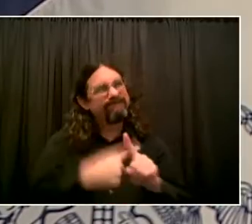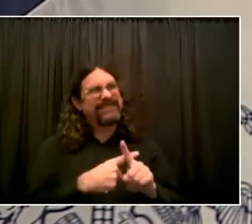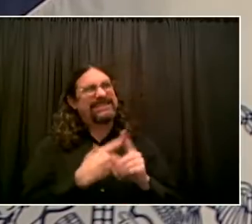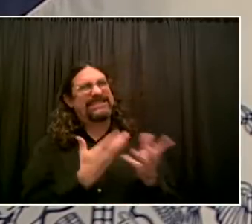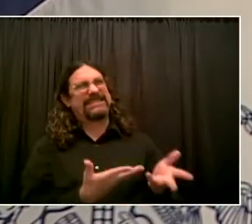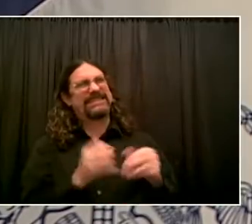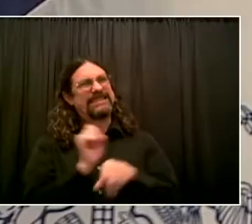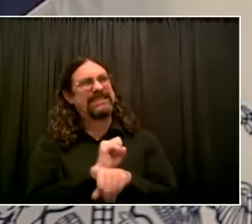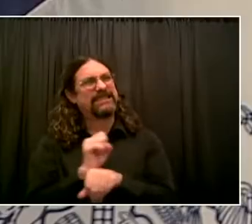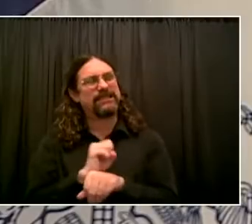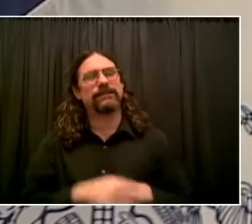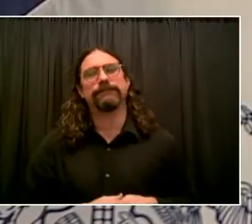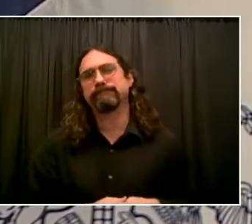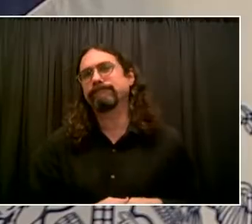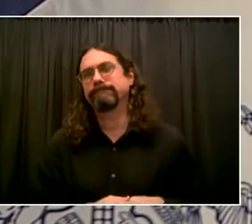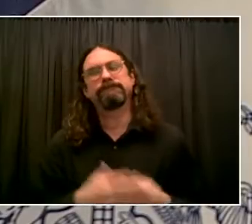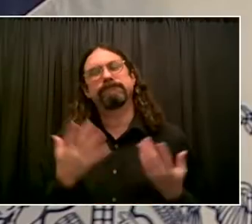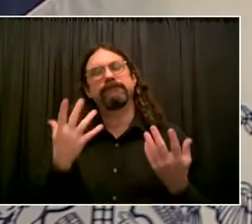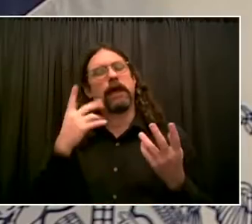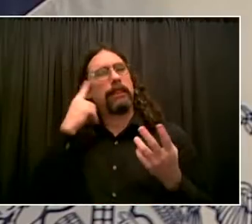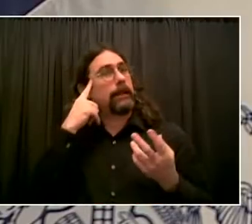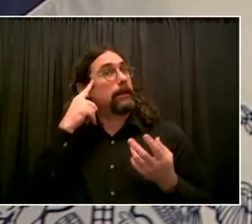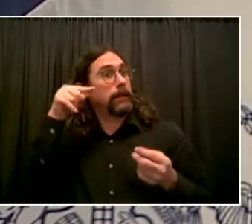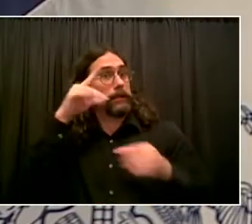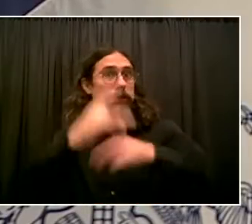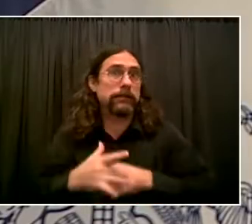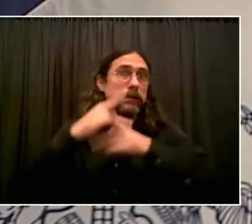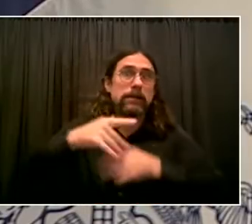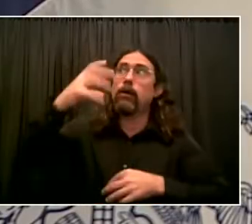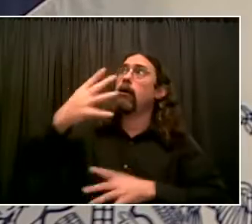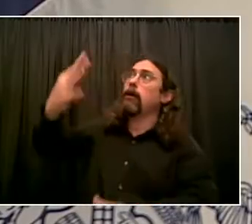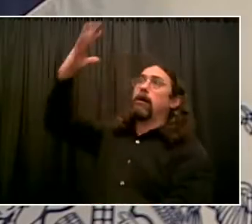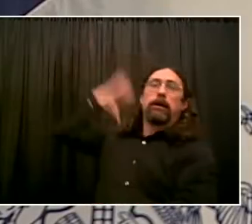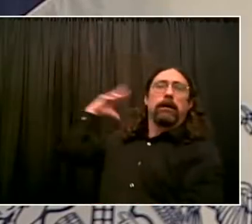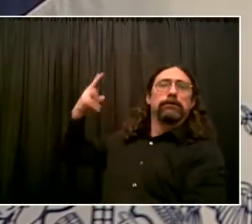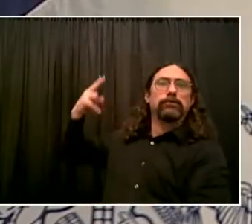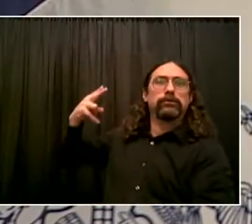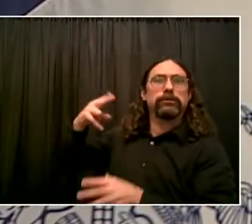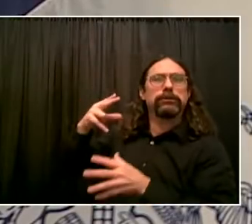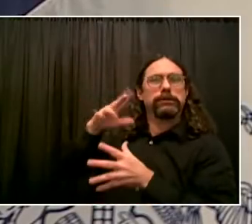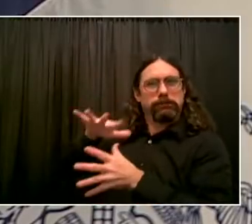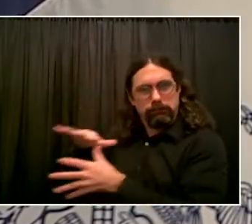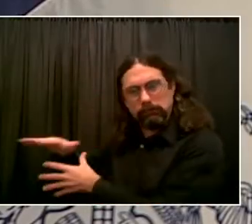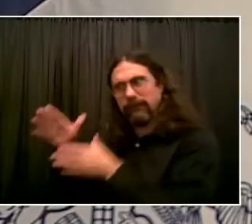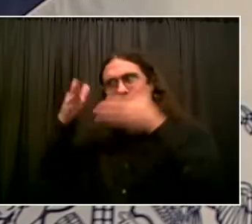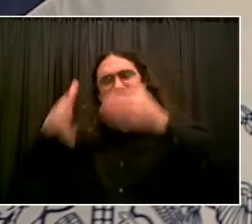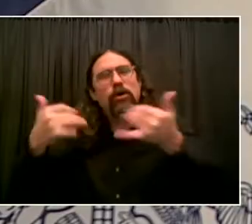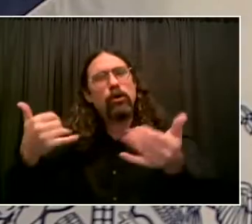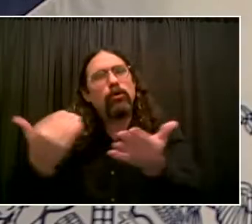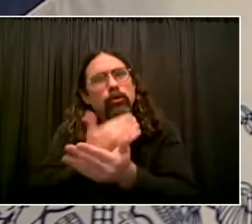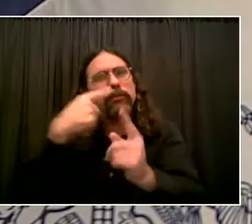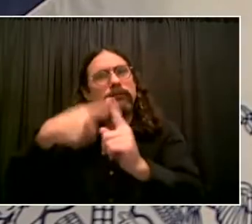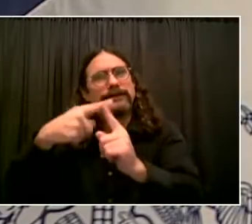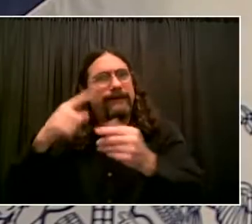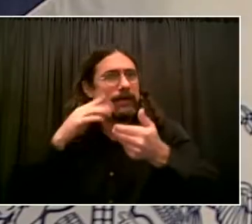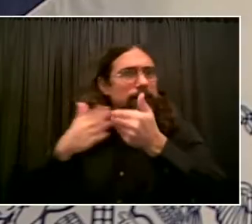ARE GOING. I THINK WE CAN HAVA E MUCH BETTER CONVERSATION ABOUT WHERE WE ARE GOING. THAT IS WHERE MY FOCUS IS. GO AHEAD. THANK YOU. SWITCHING GEARS A BIT, IN